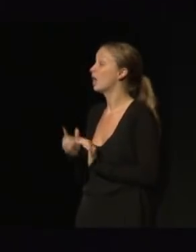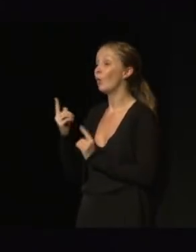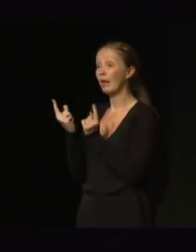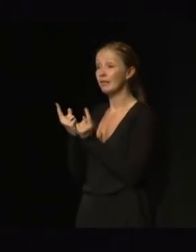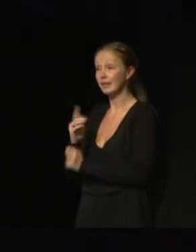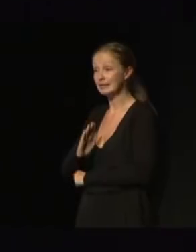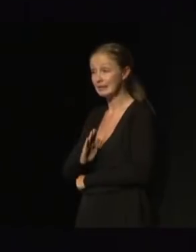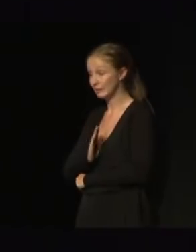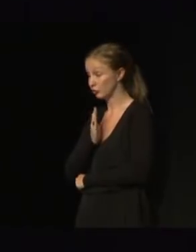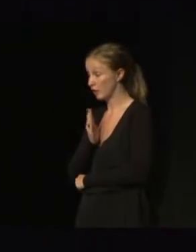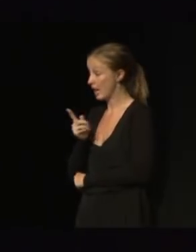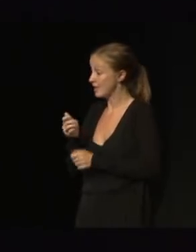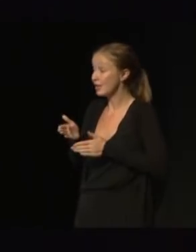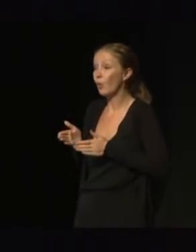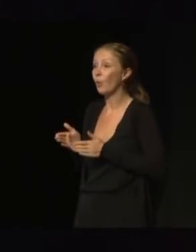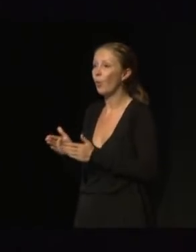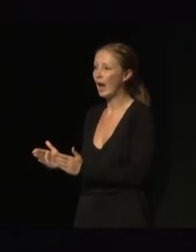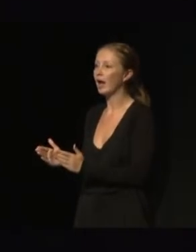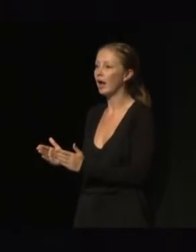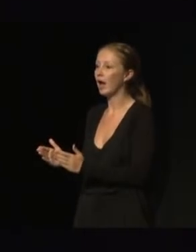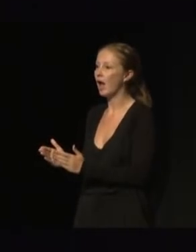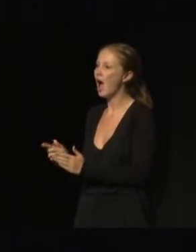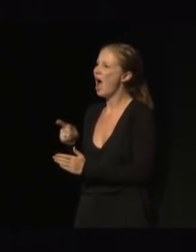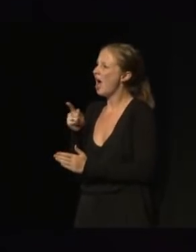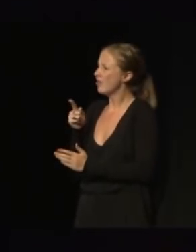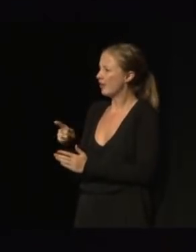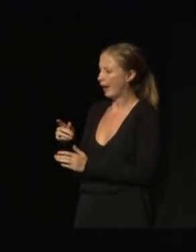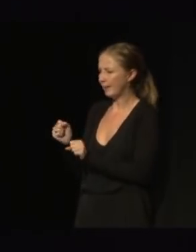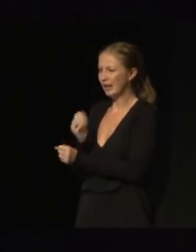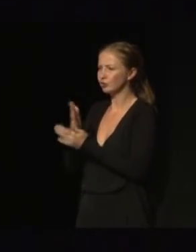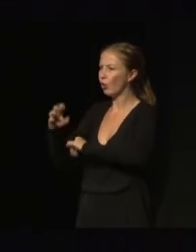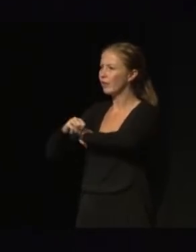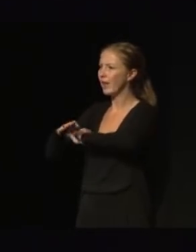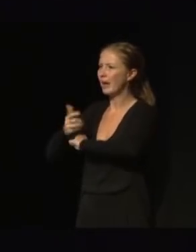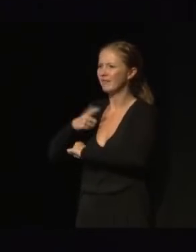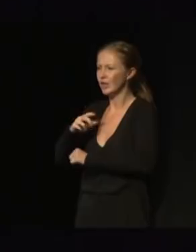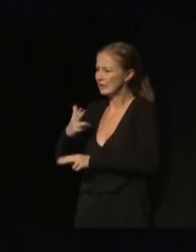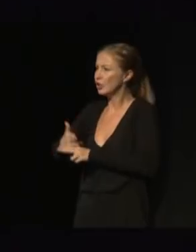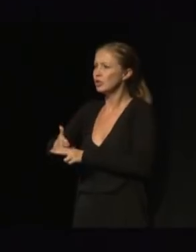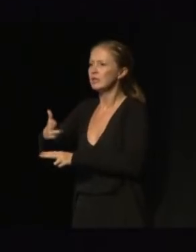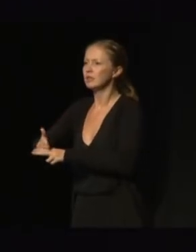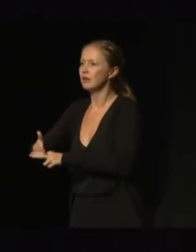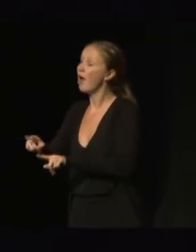of this is the way in which they add a sense of urgency to the campaign with things like the demonstration